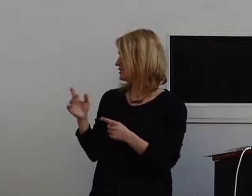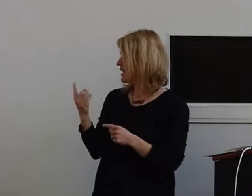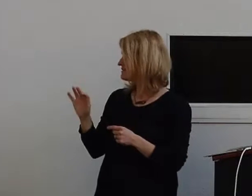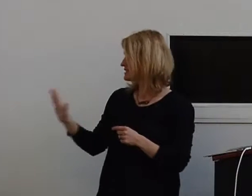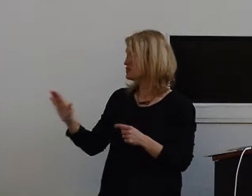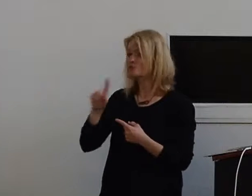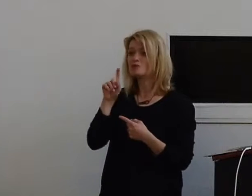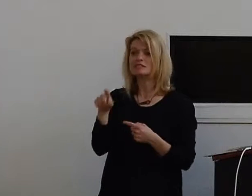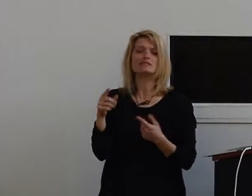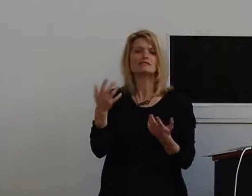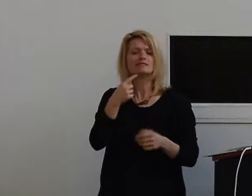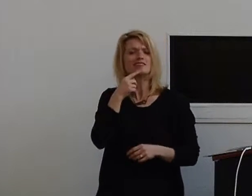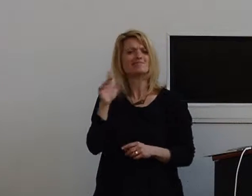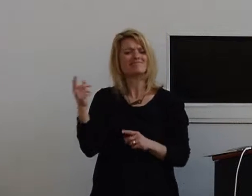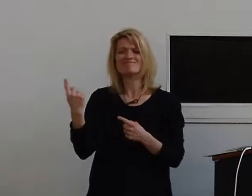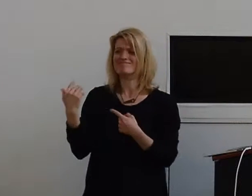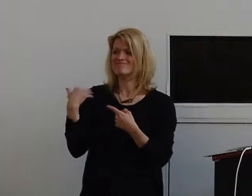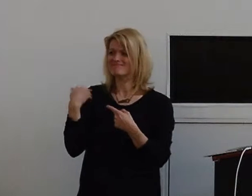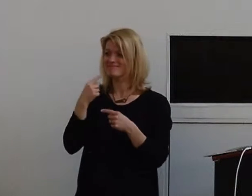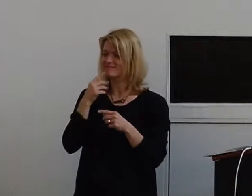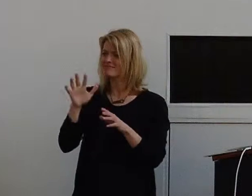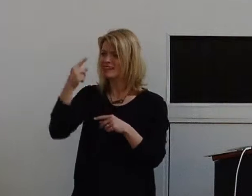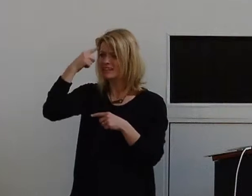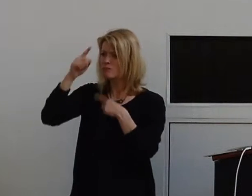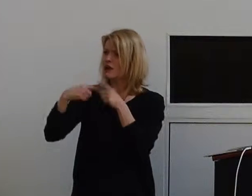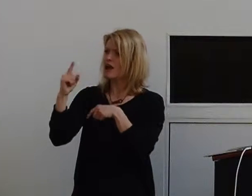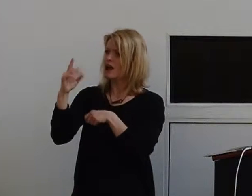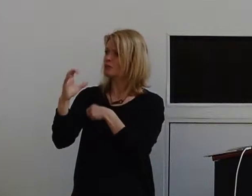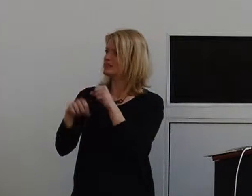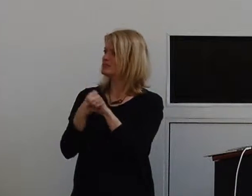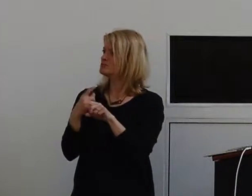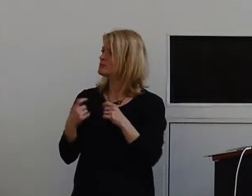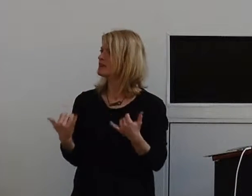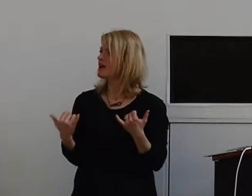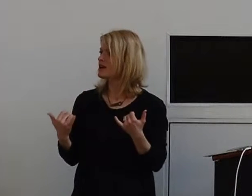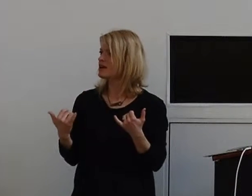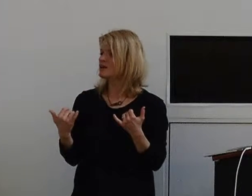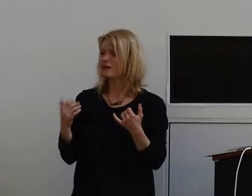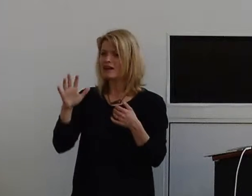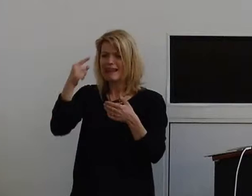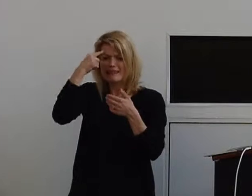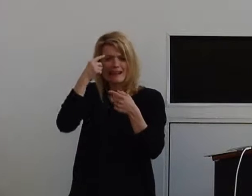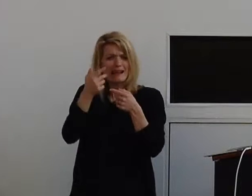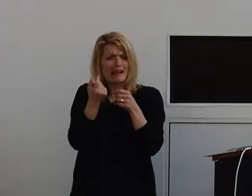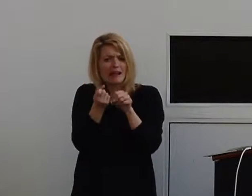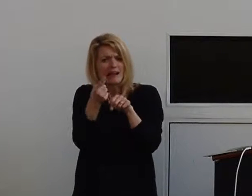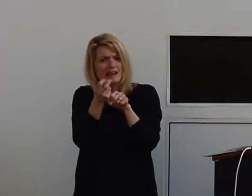which in turn will boost the level of comprehension. One of Dr. Petitto's questions to us,